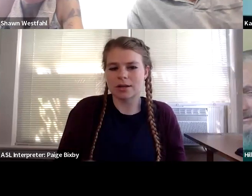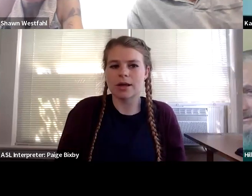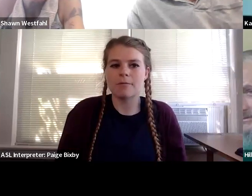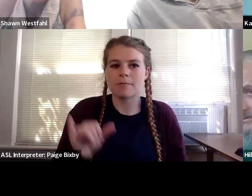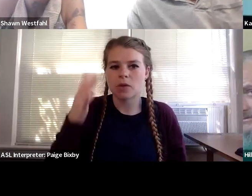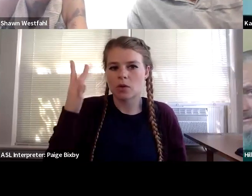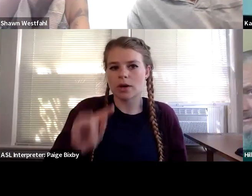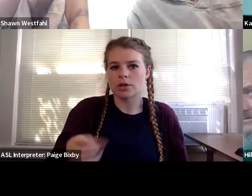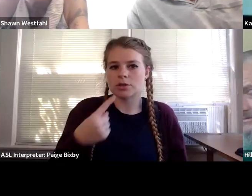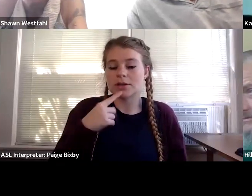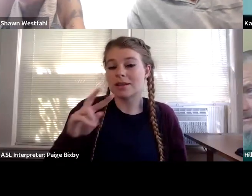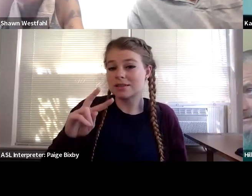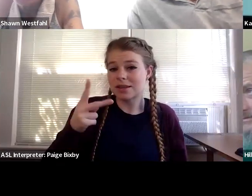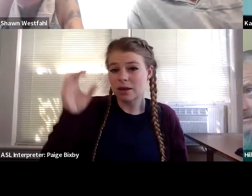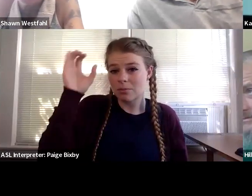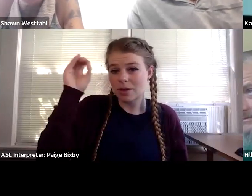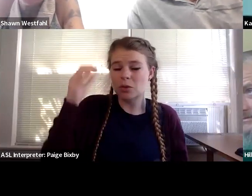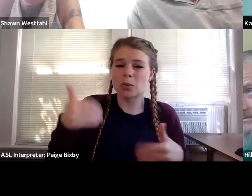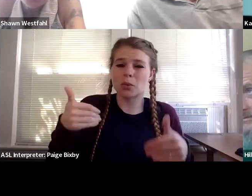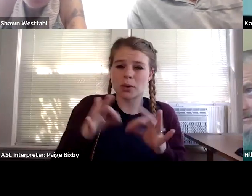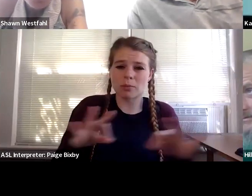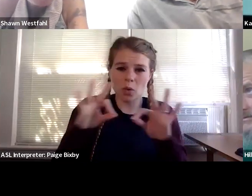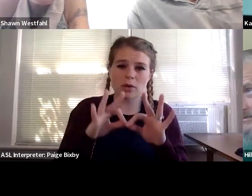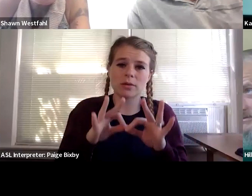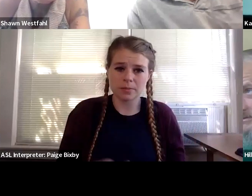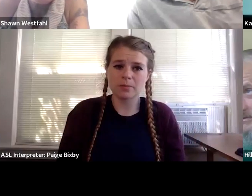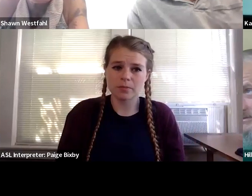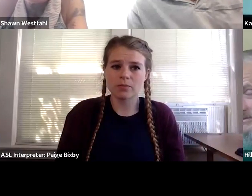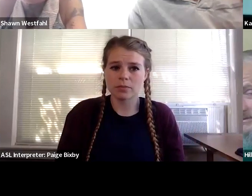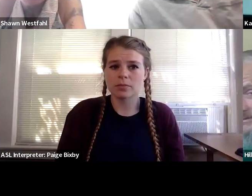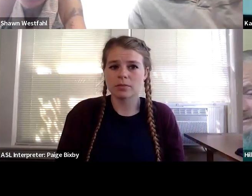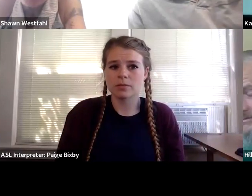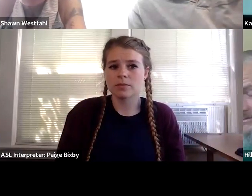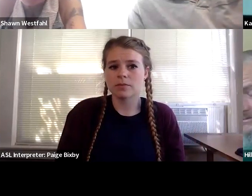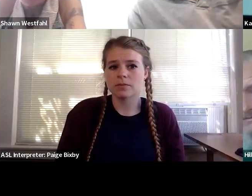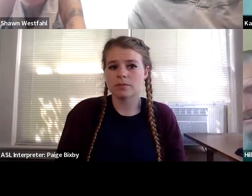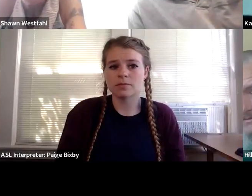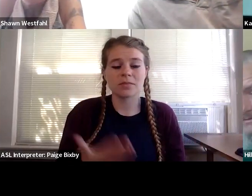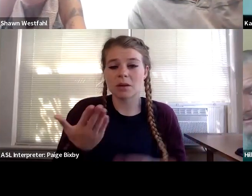the second opinion is so important, and it's just, because it could just be that one little thing,